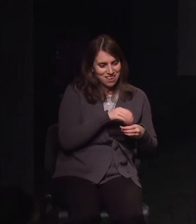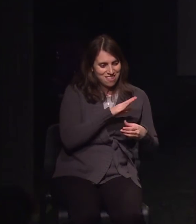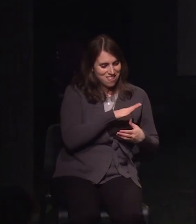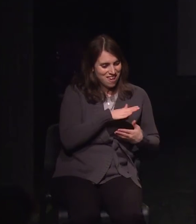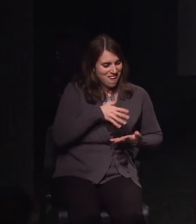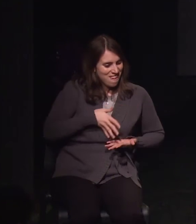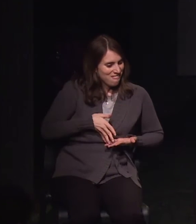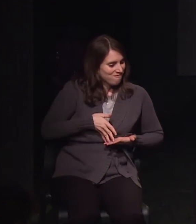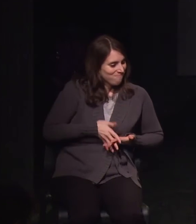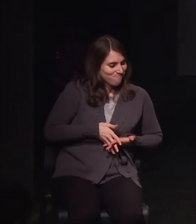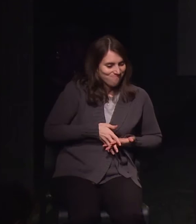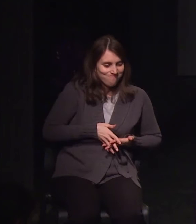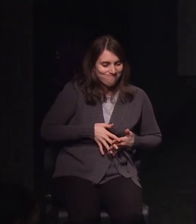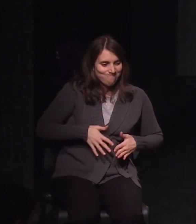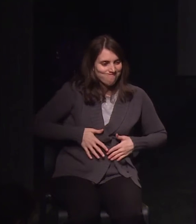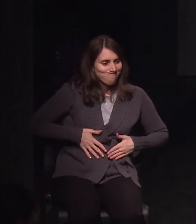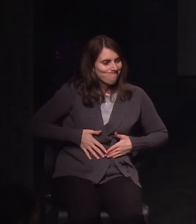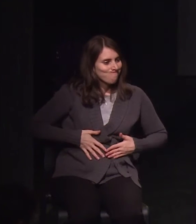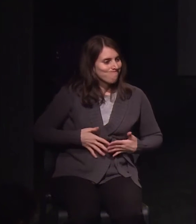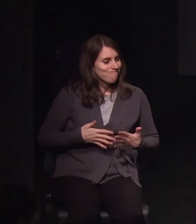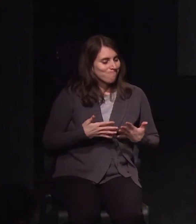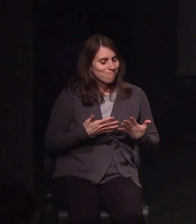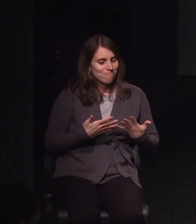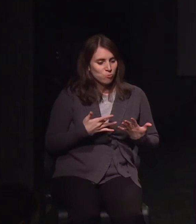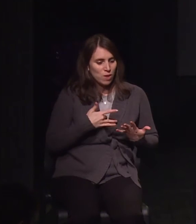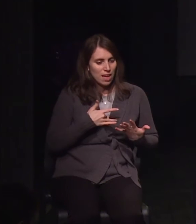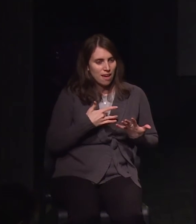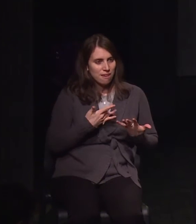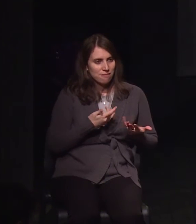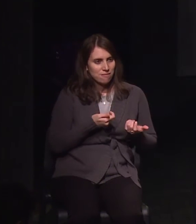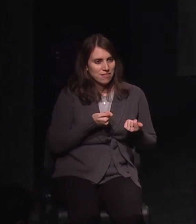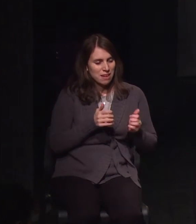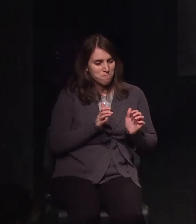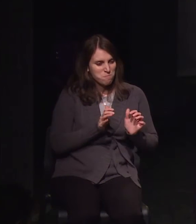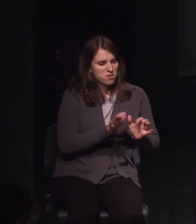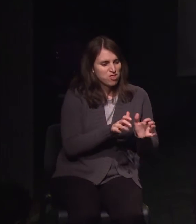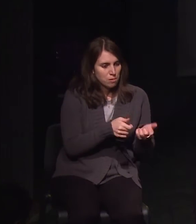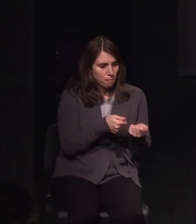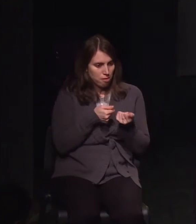I mean we have this kind of push and pull about the years when we focus on becoming